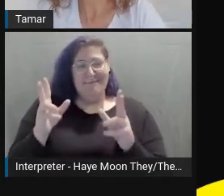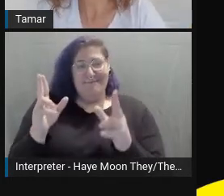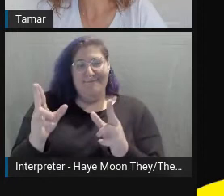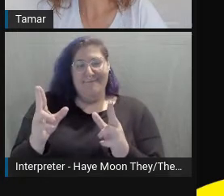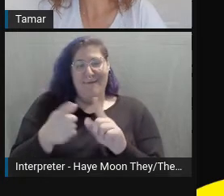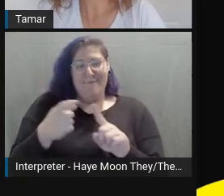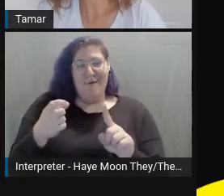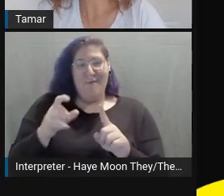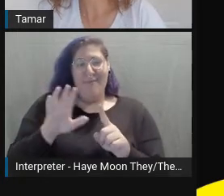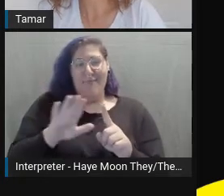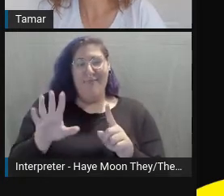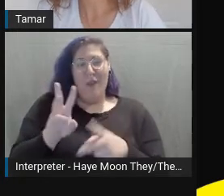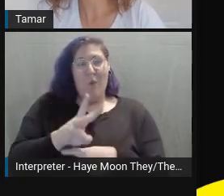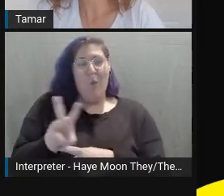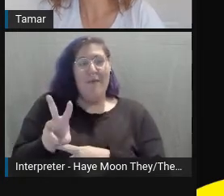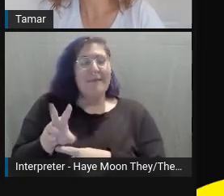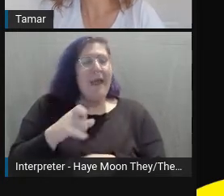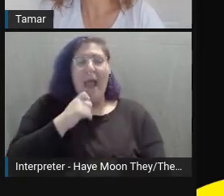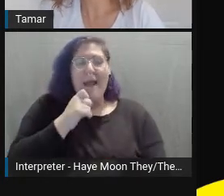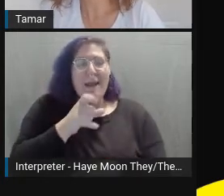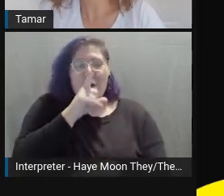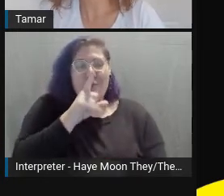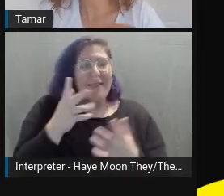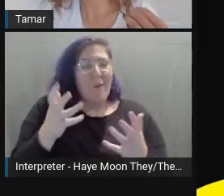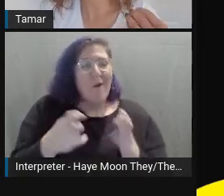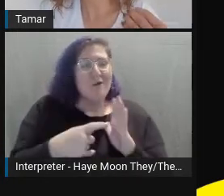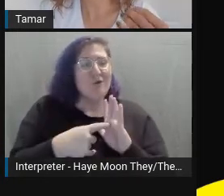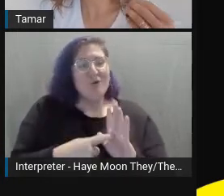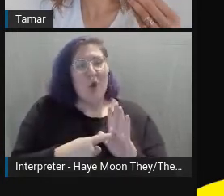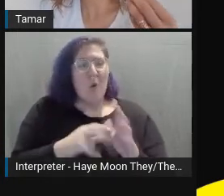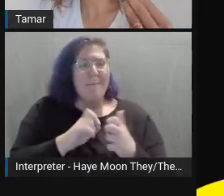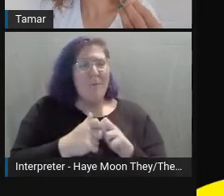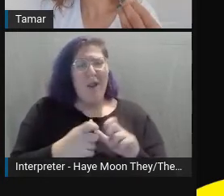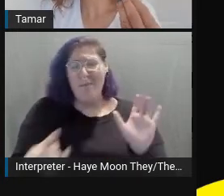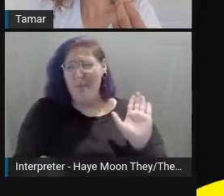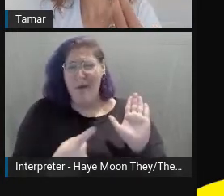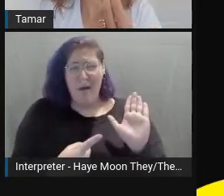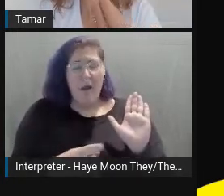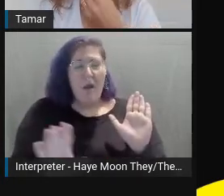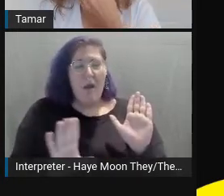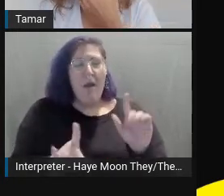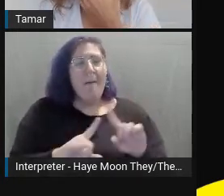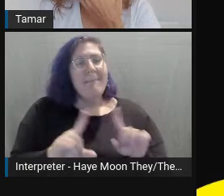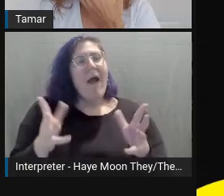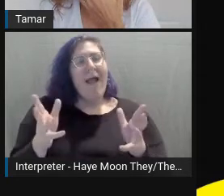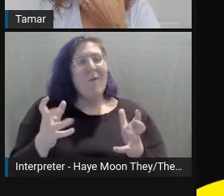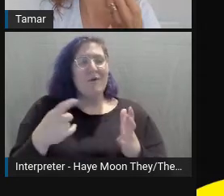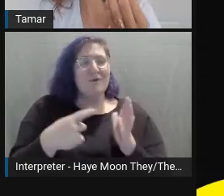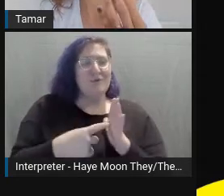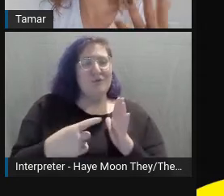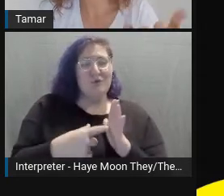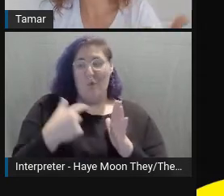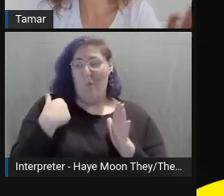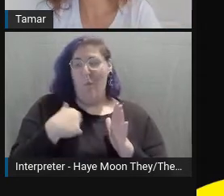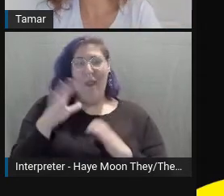It's not to come and show issues, rather it's to just come and show what we are looking for when we speak of keyboard functionality.